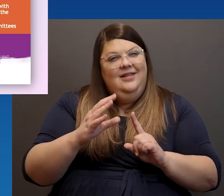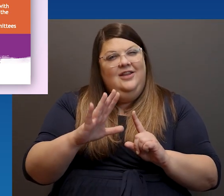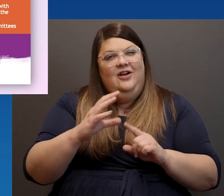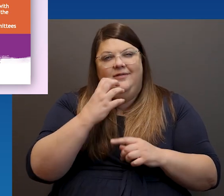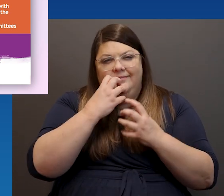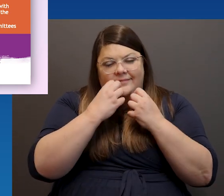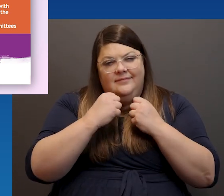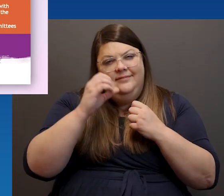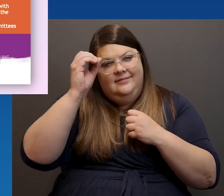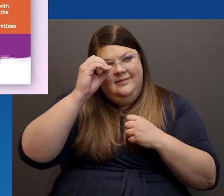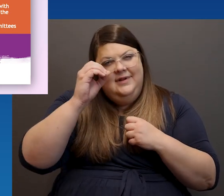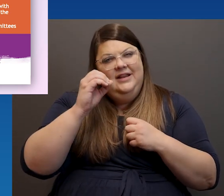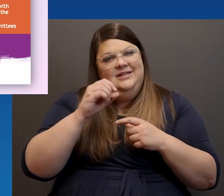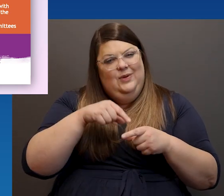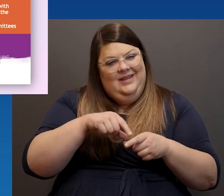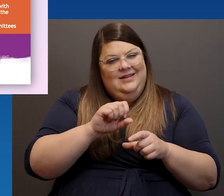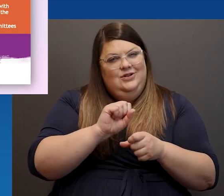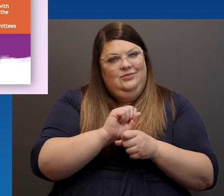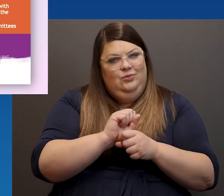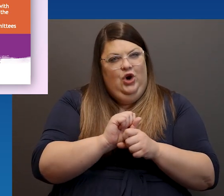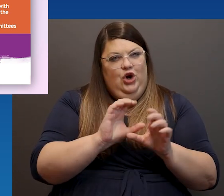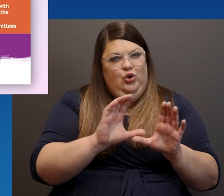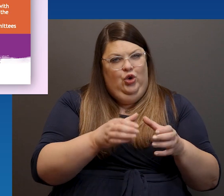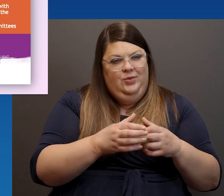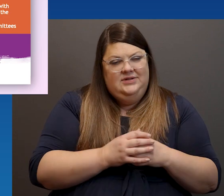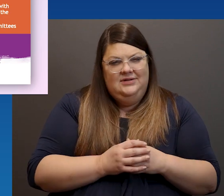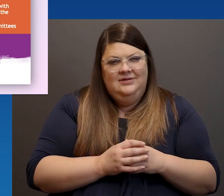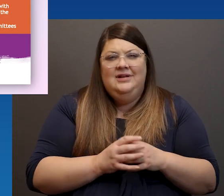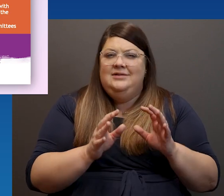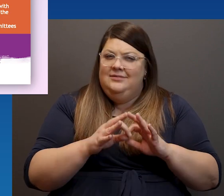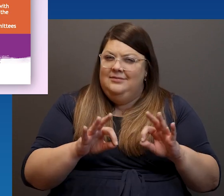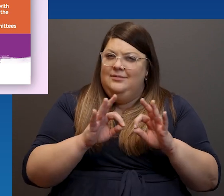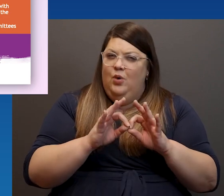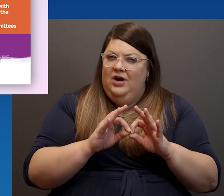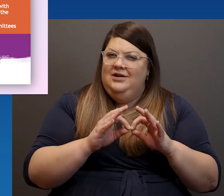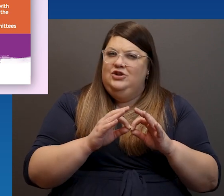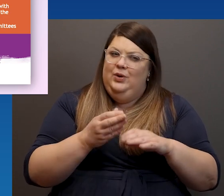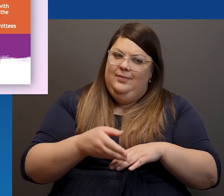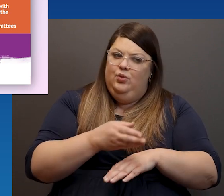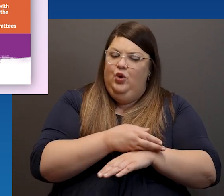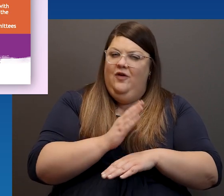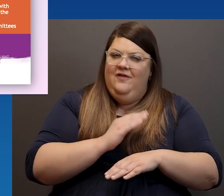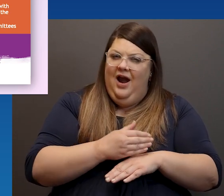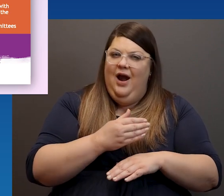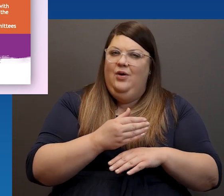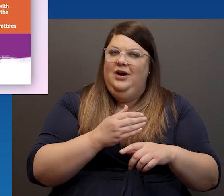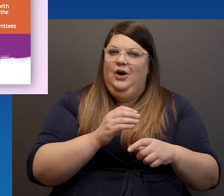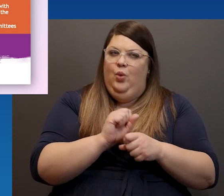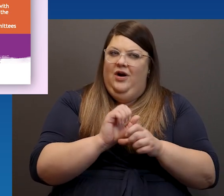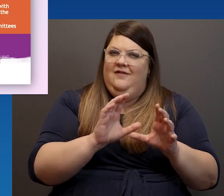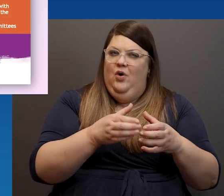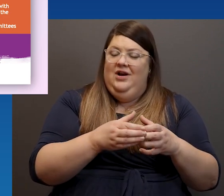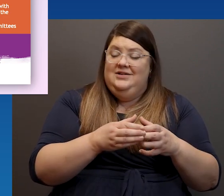Parent input is vital when creating goals to improve our early childhood workforce. Families are personally receiving these services